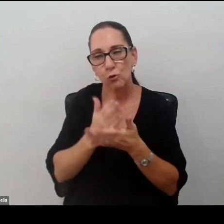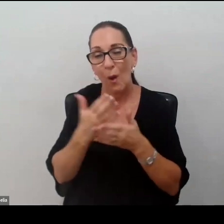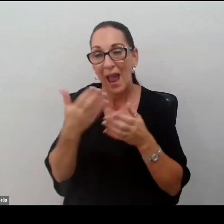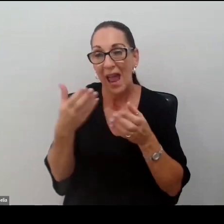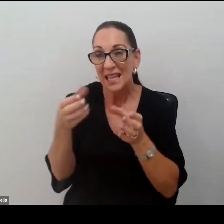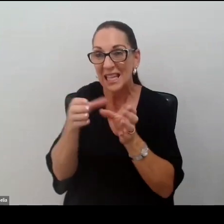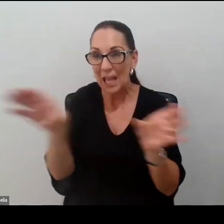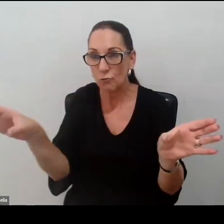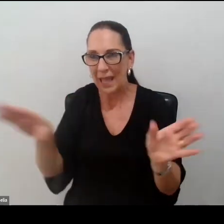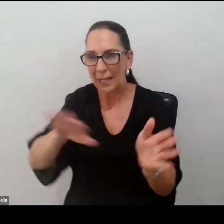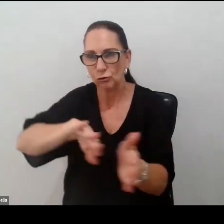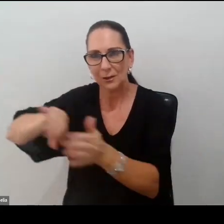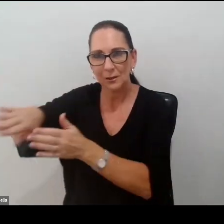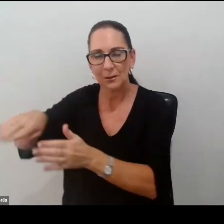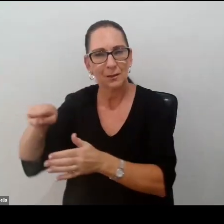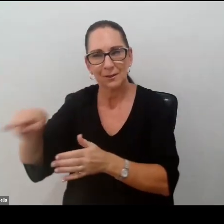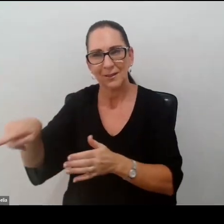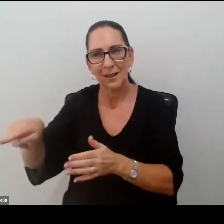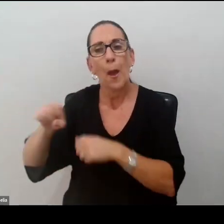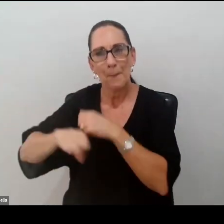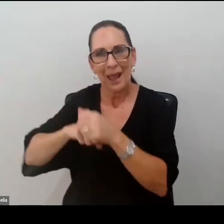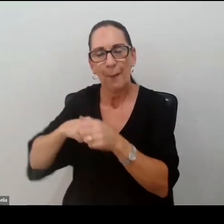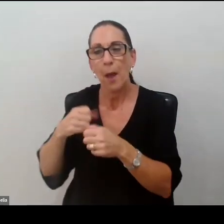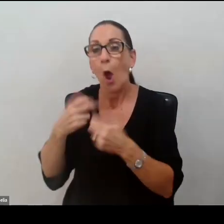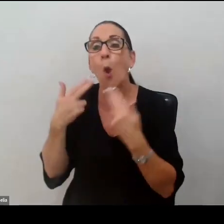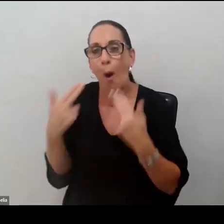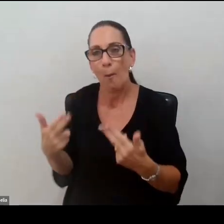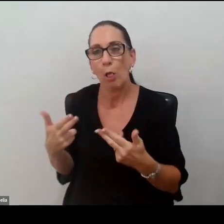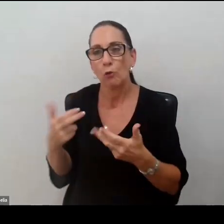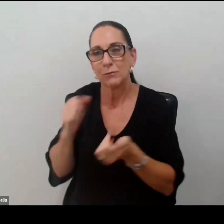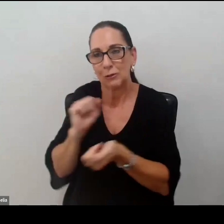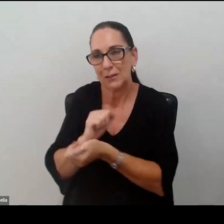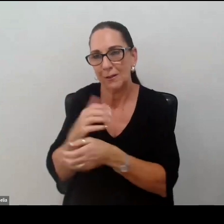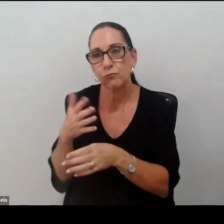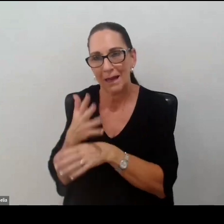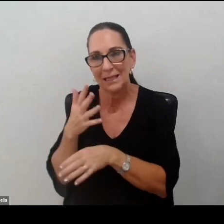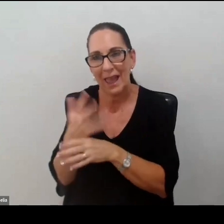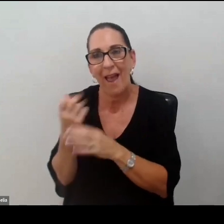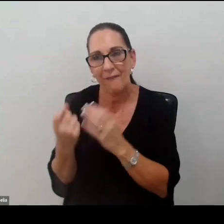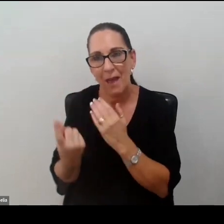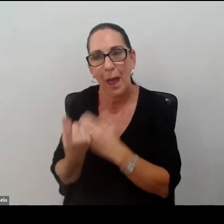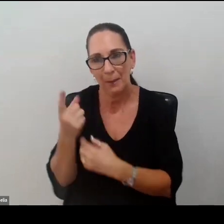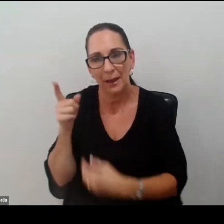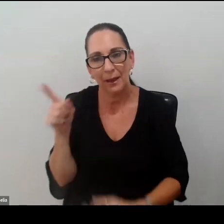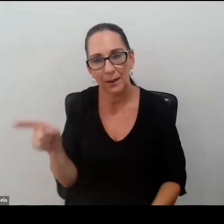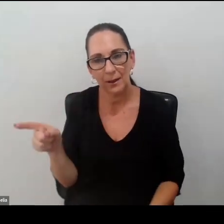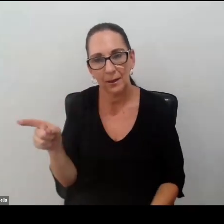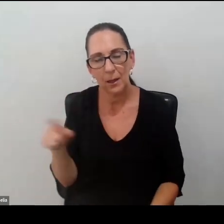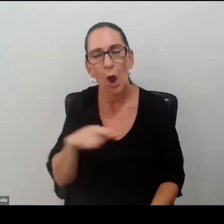the normalisation of restrictive practice. The time has come to address the pathologic,